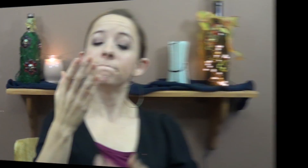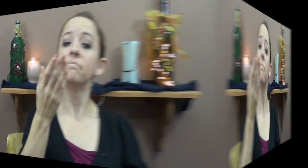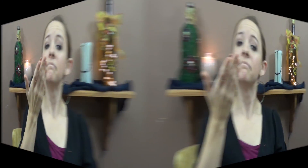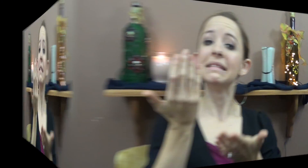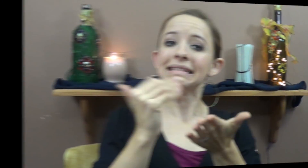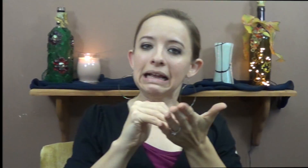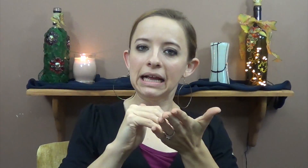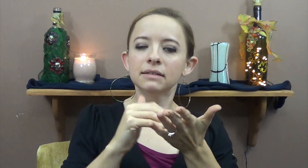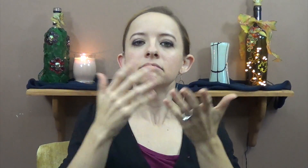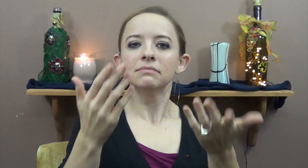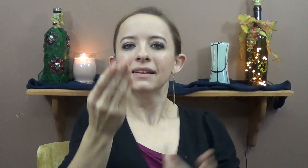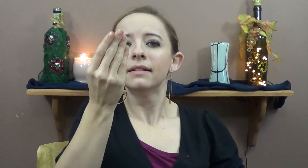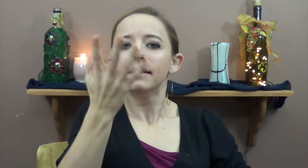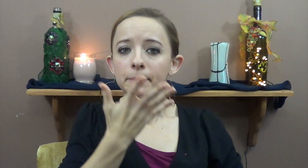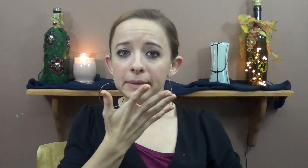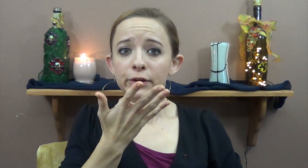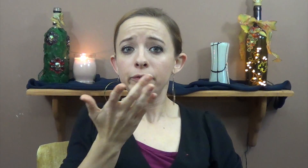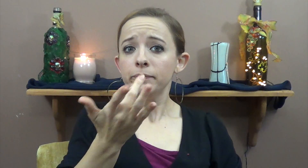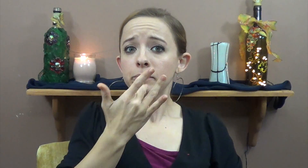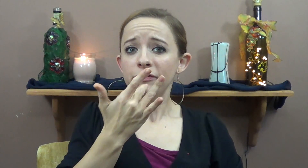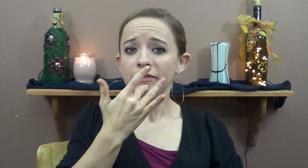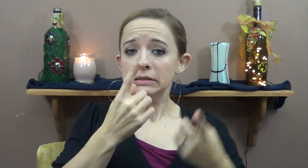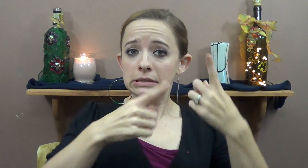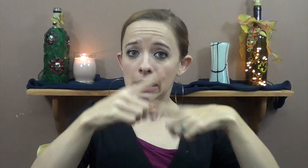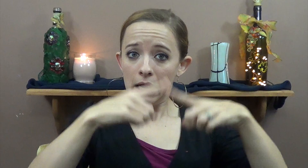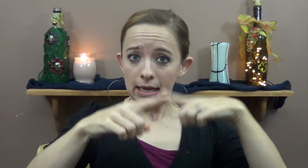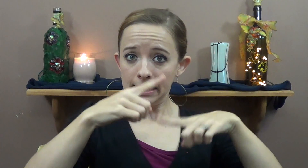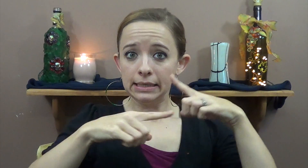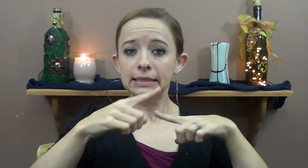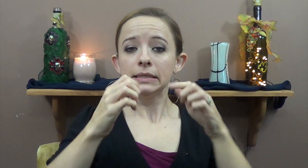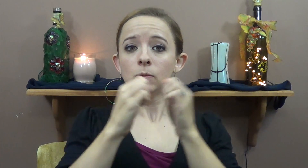hopefully that helps you. Again let me know if you guys prefer